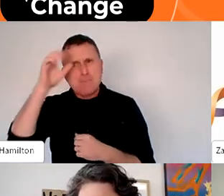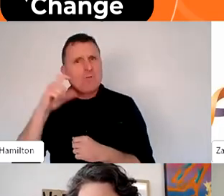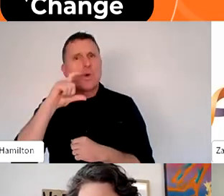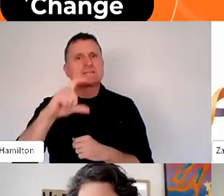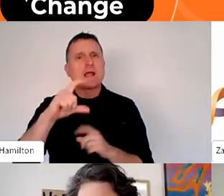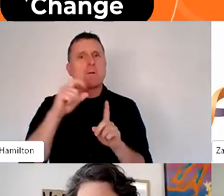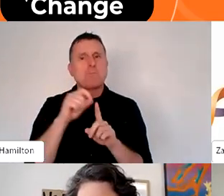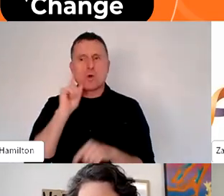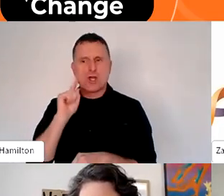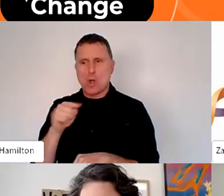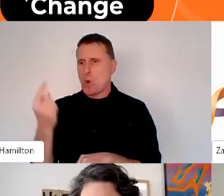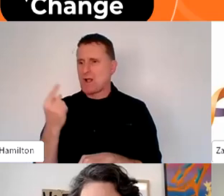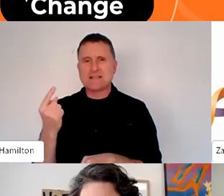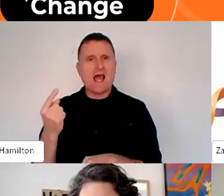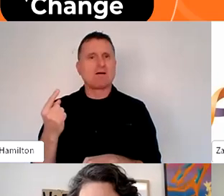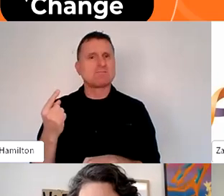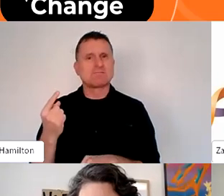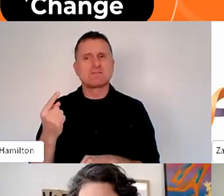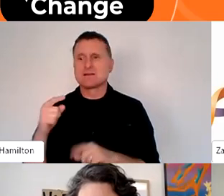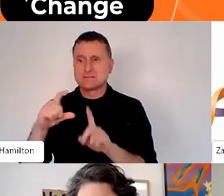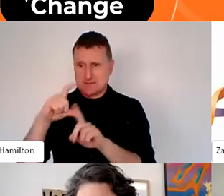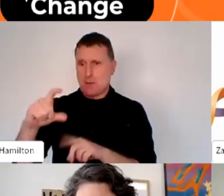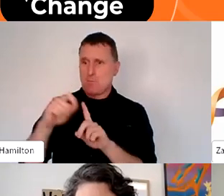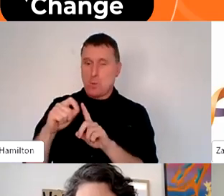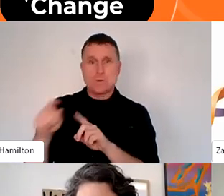she was just adored by the other children. No book will teach you